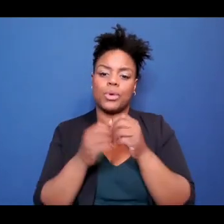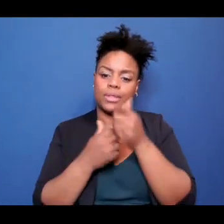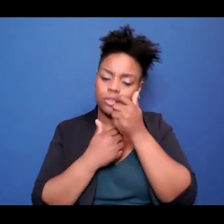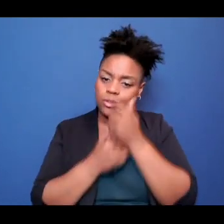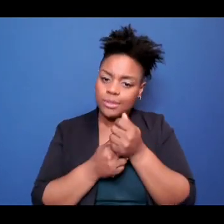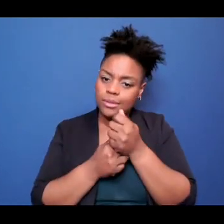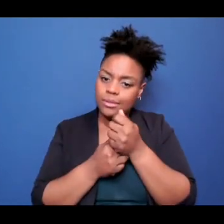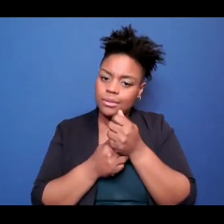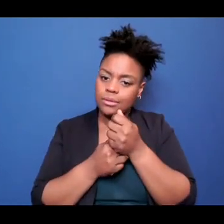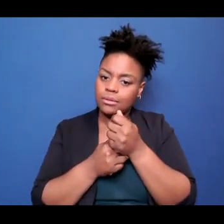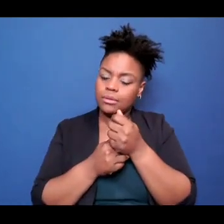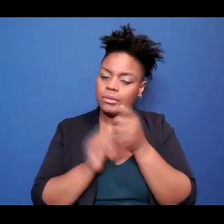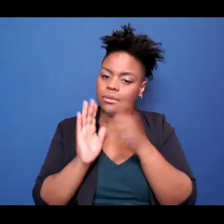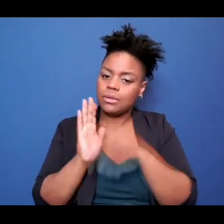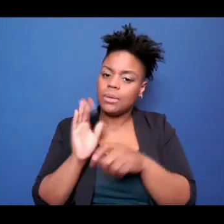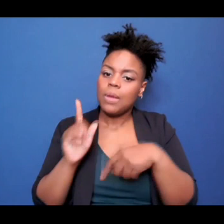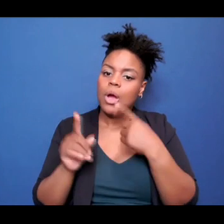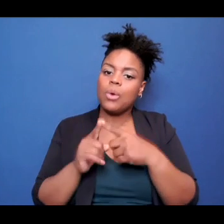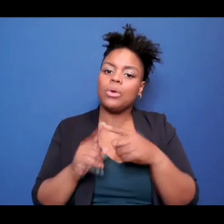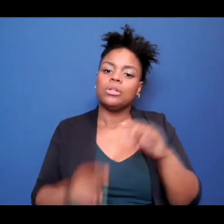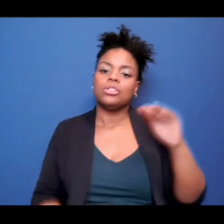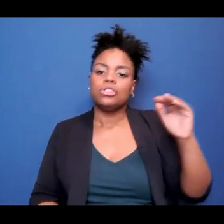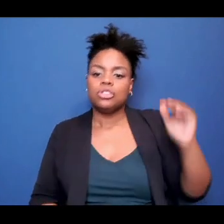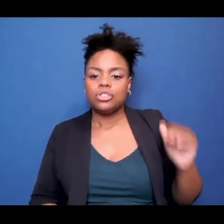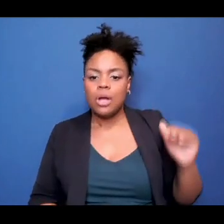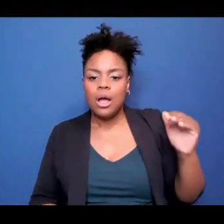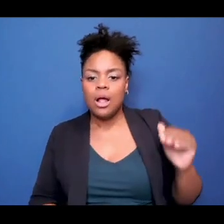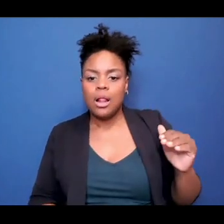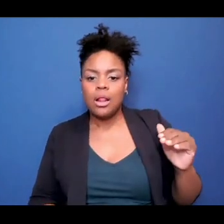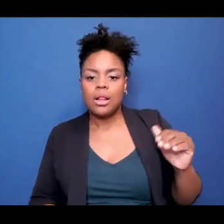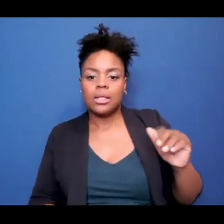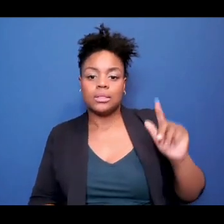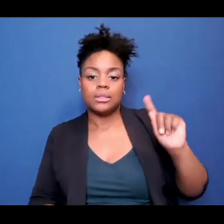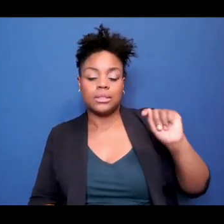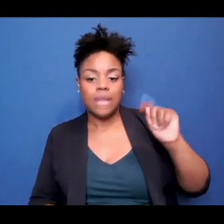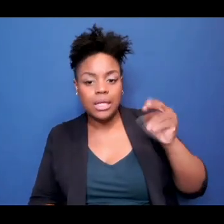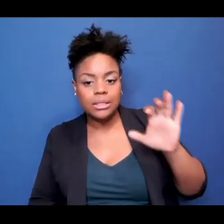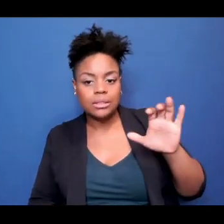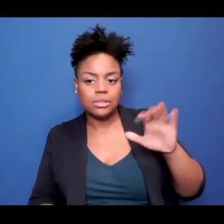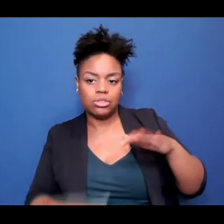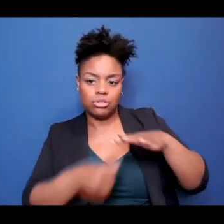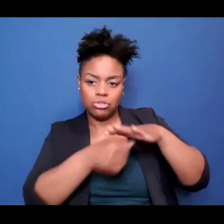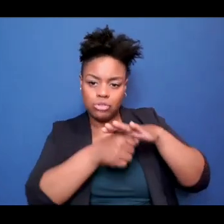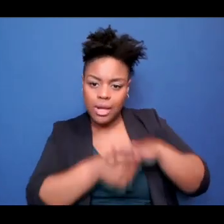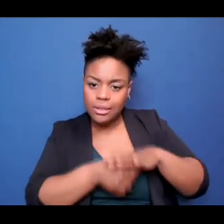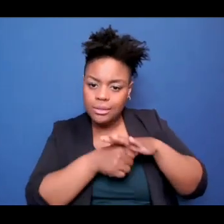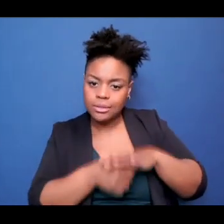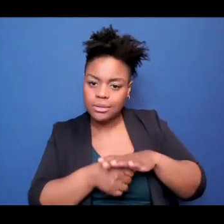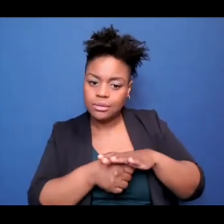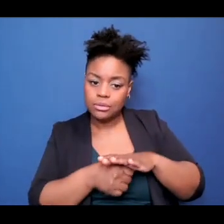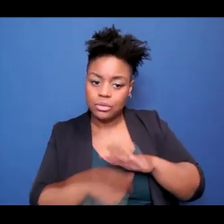THERE HAS INCREASE IN LITERATURE ON CHILDHOOD STRETCH ON HEALTH OUTCOMES.